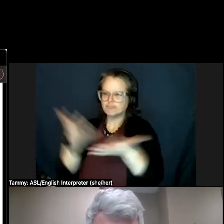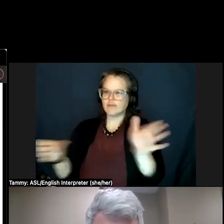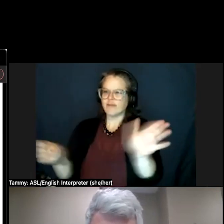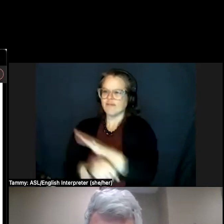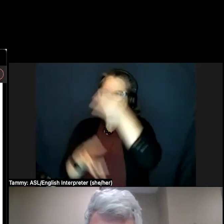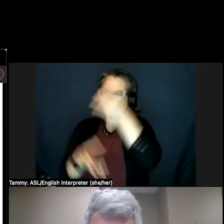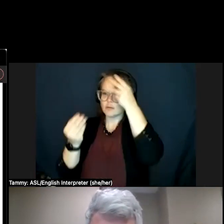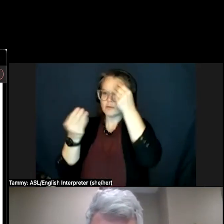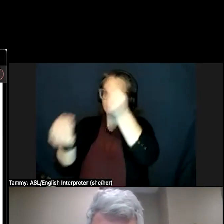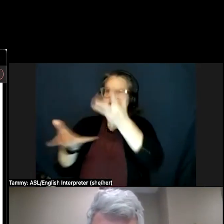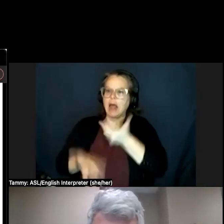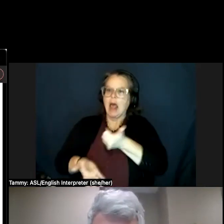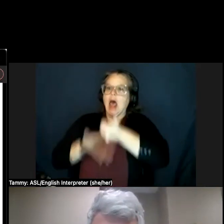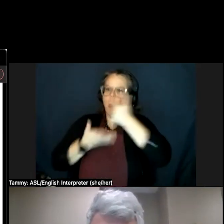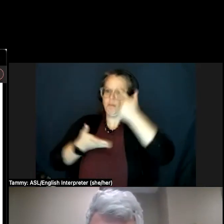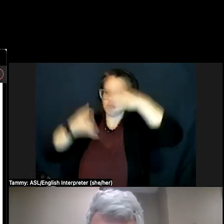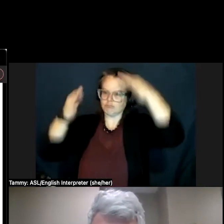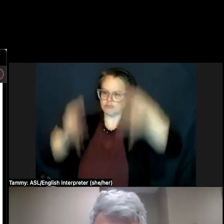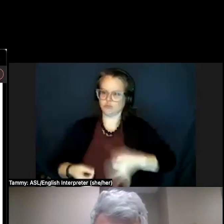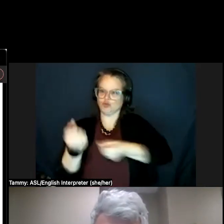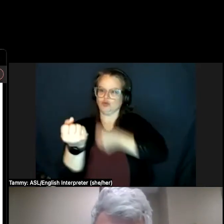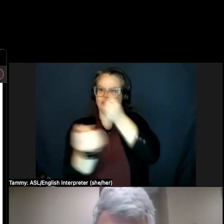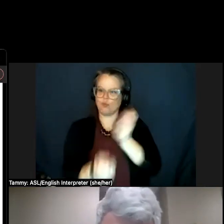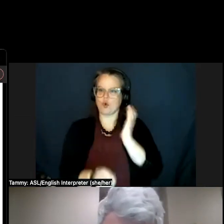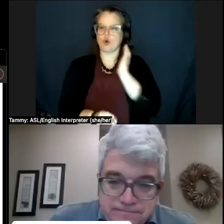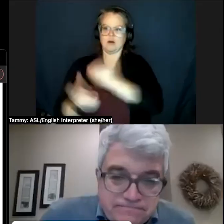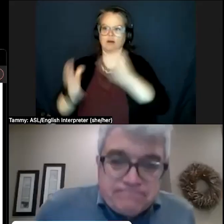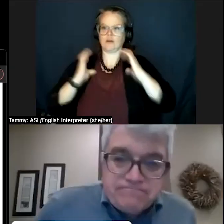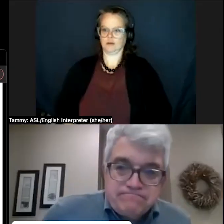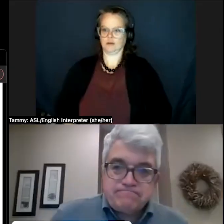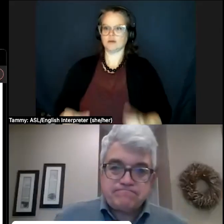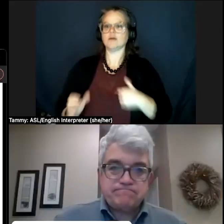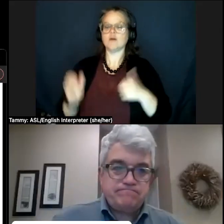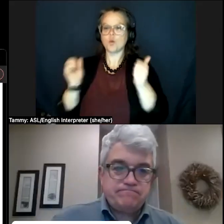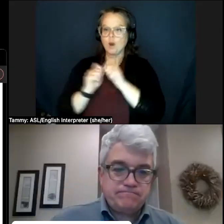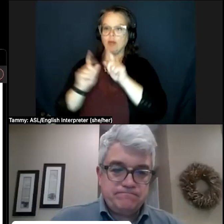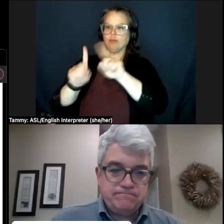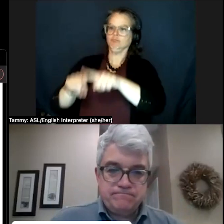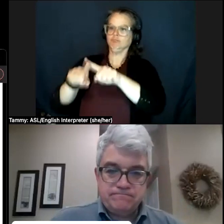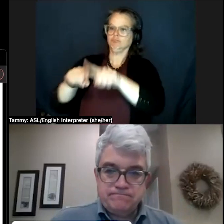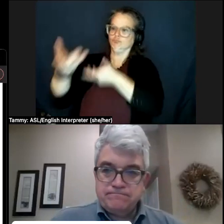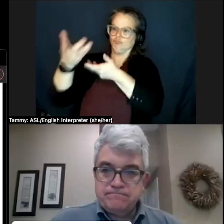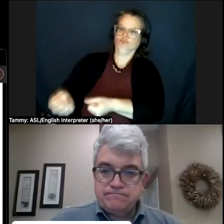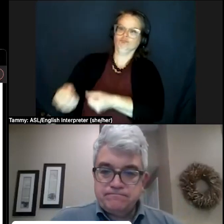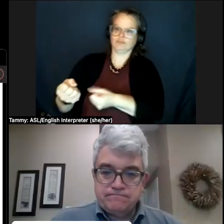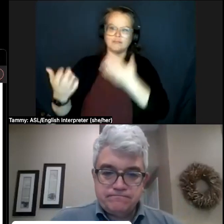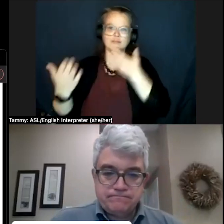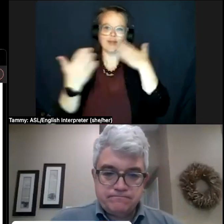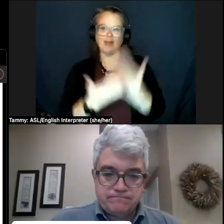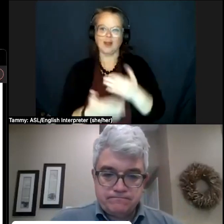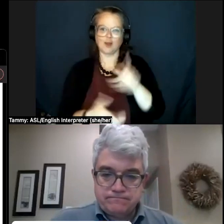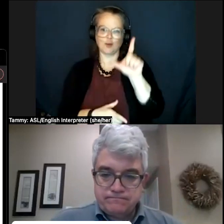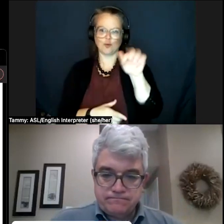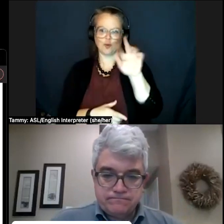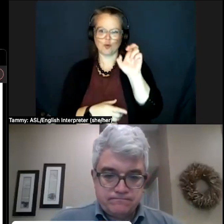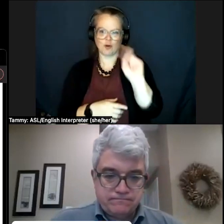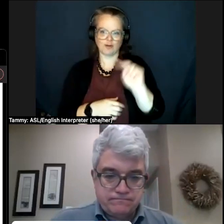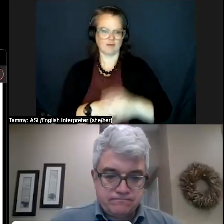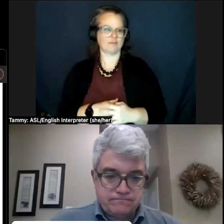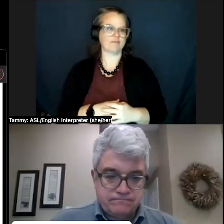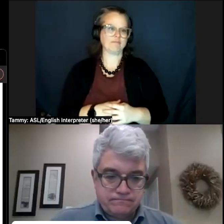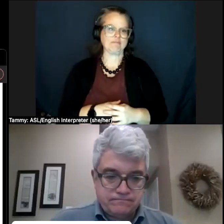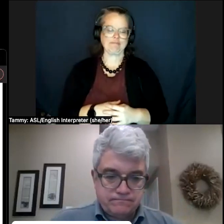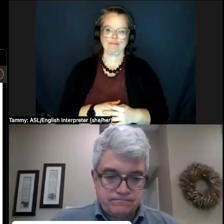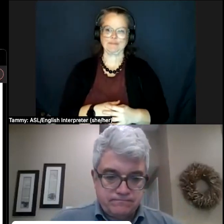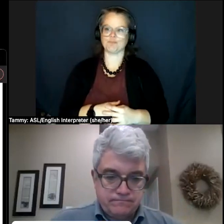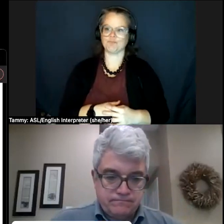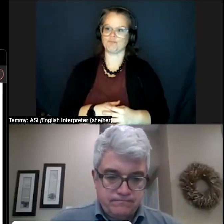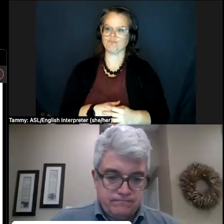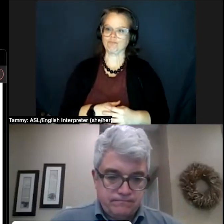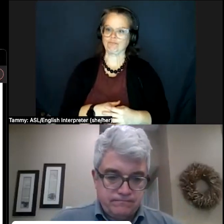to get more reliable service. Thanks, Lauren. Lauren: Thanks a lot. That was fascinating. I